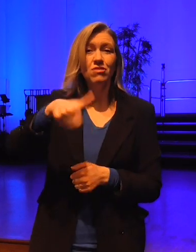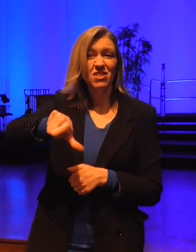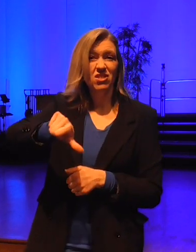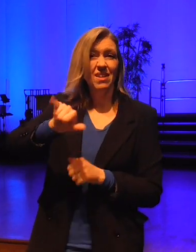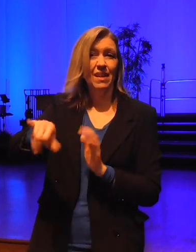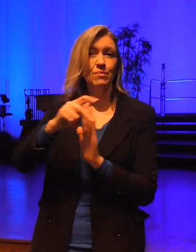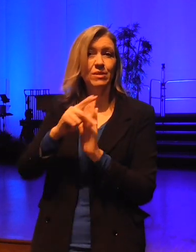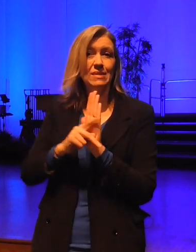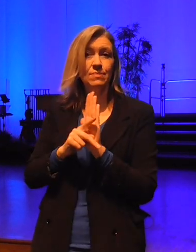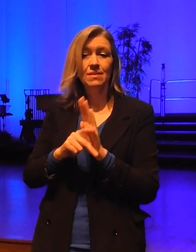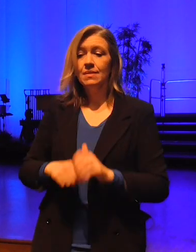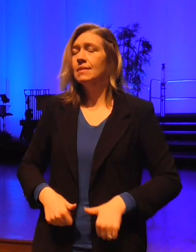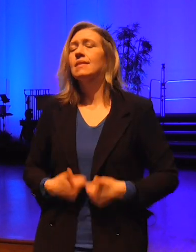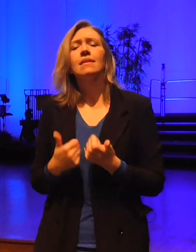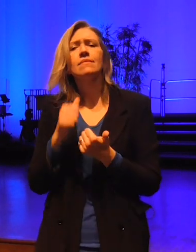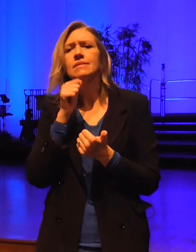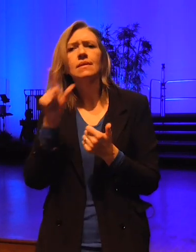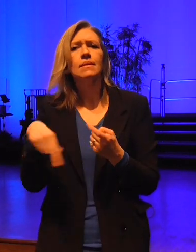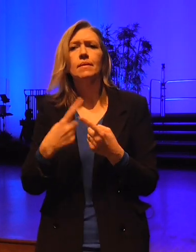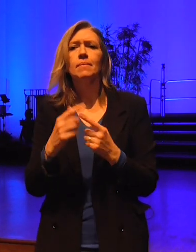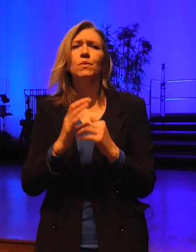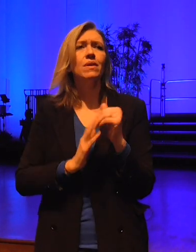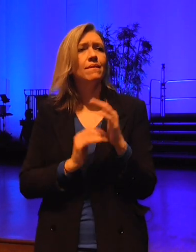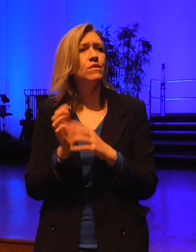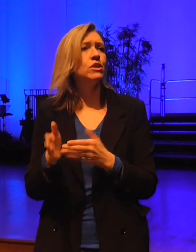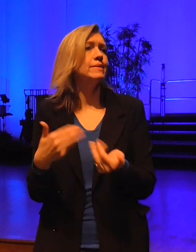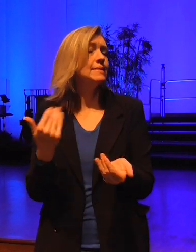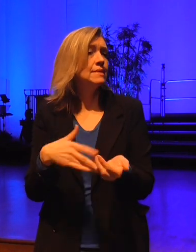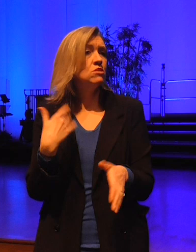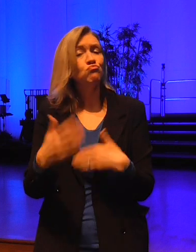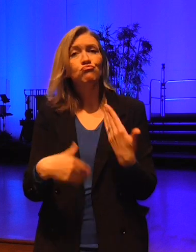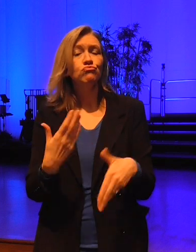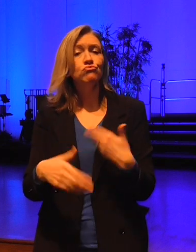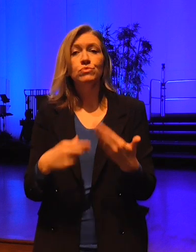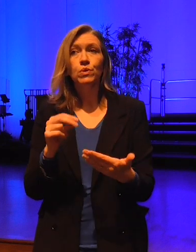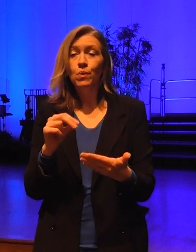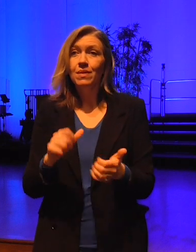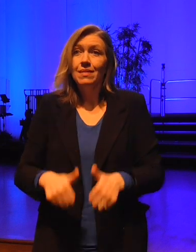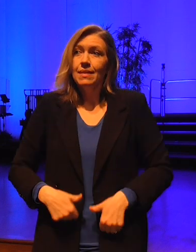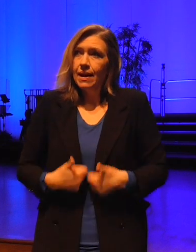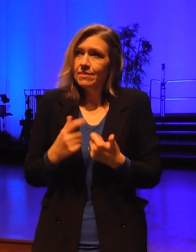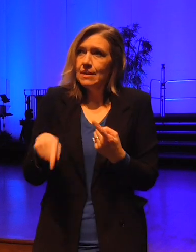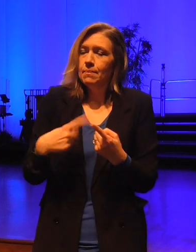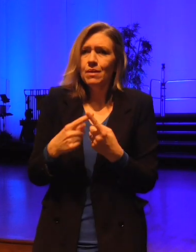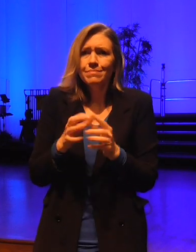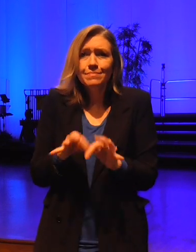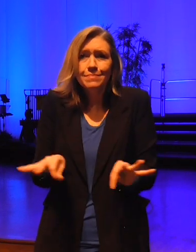not about comfort and ease it's about meaningful growth and learning to be more authentic in every